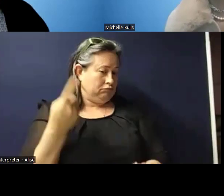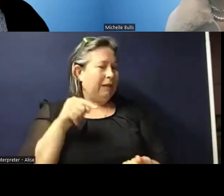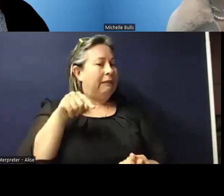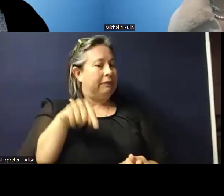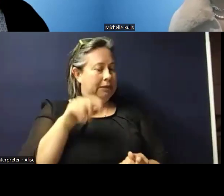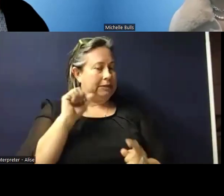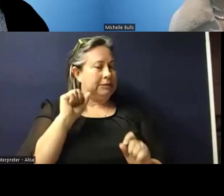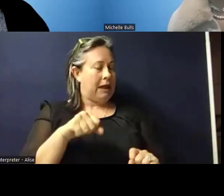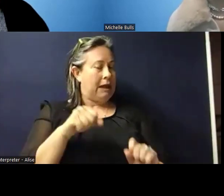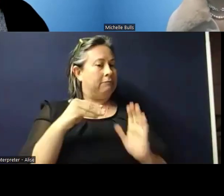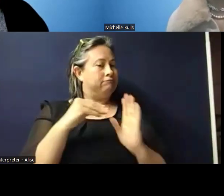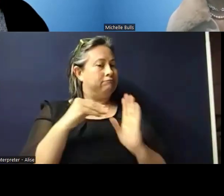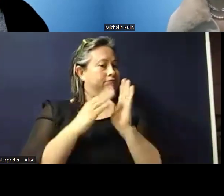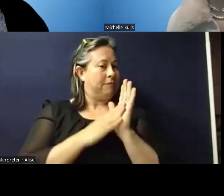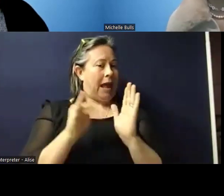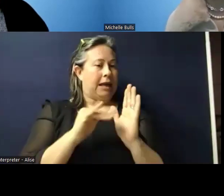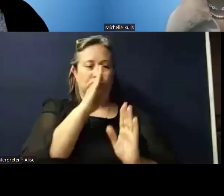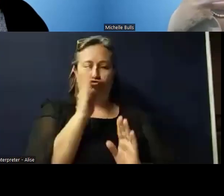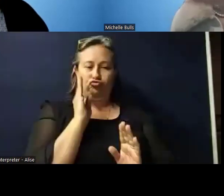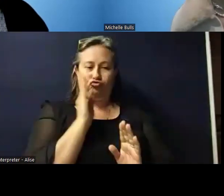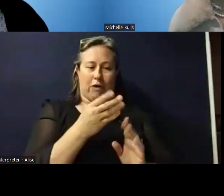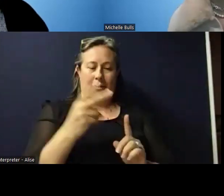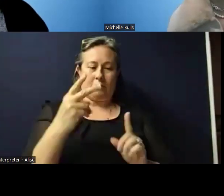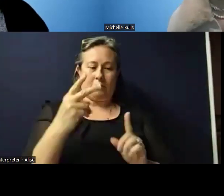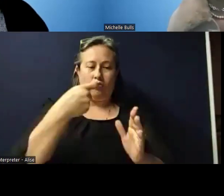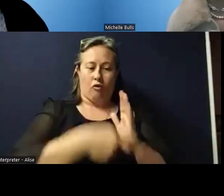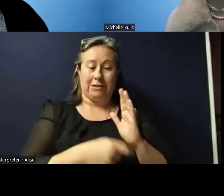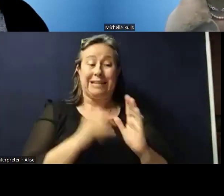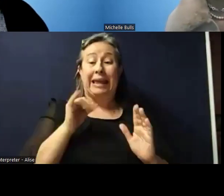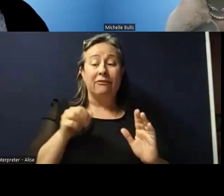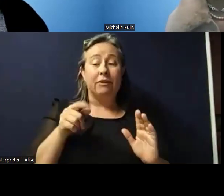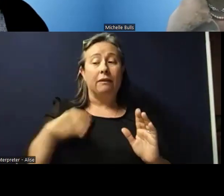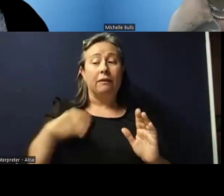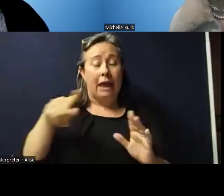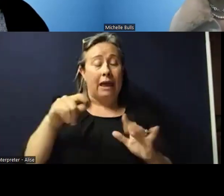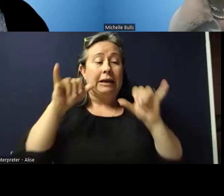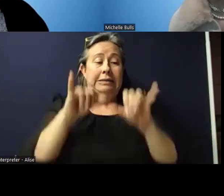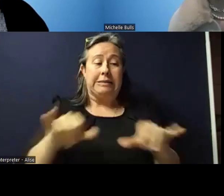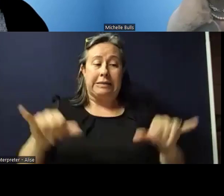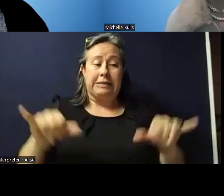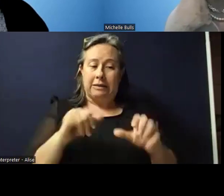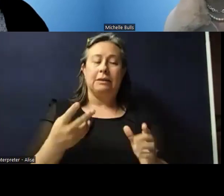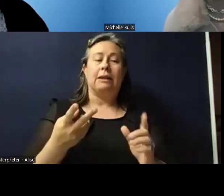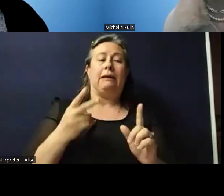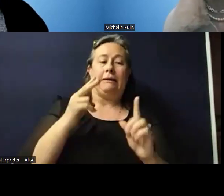if, in fact, this is how they claim it across the board consistently, regardless of the source of funds.